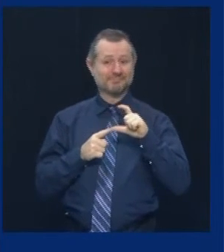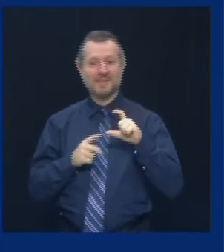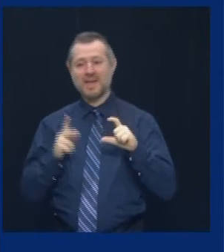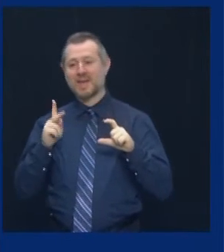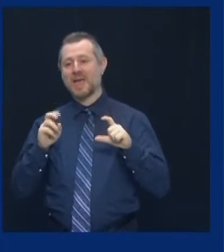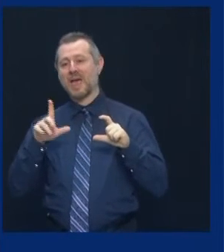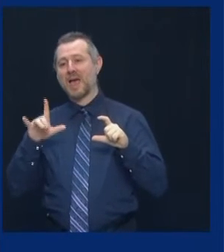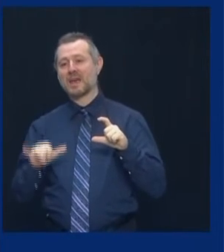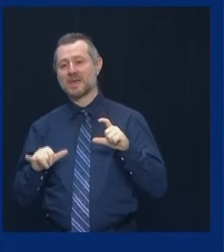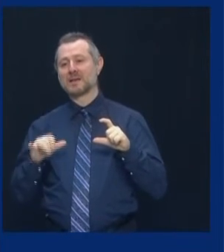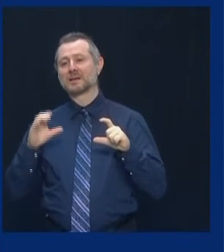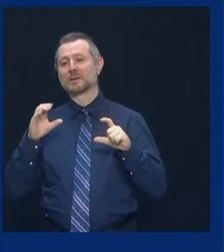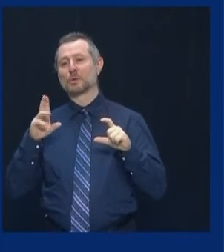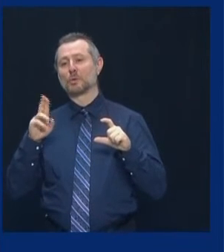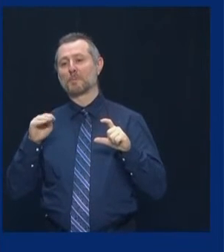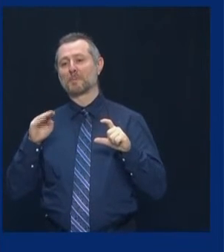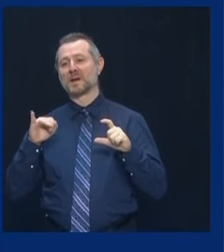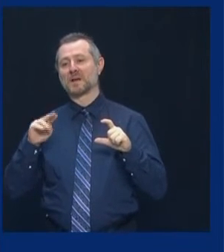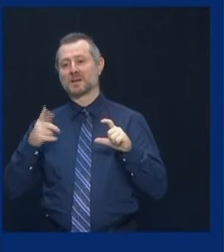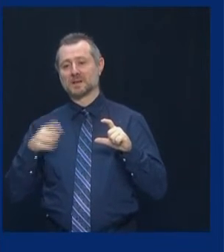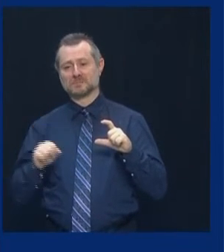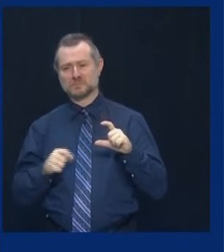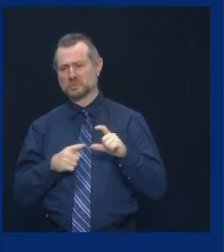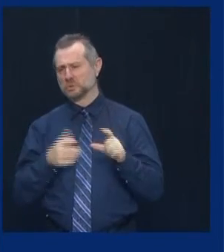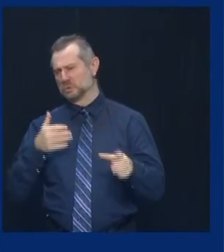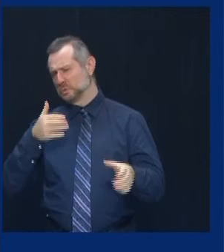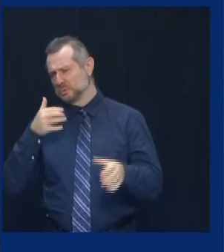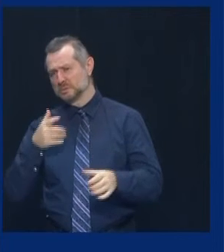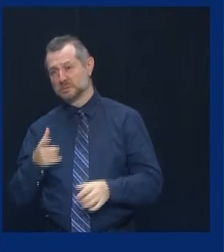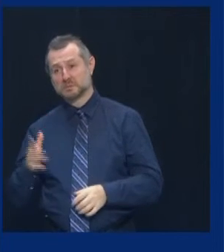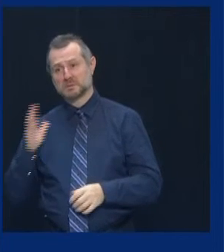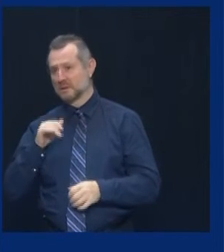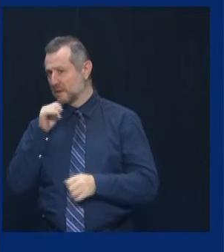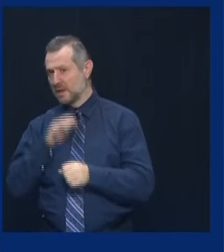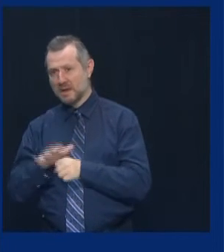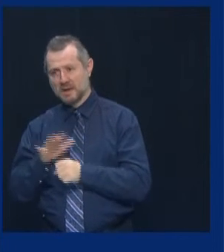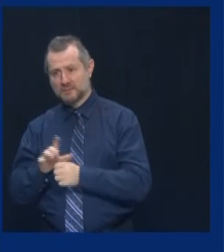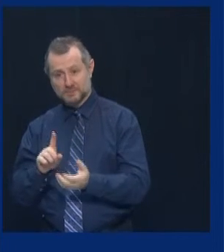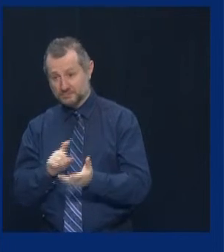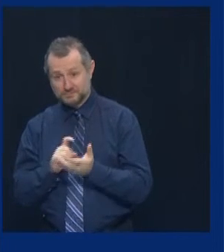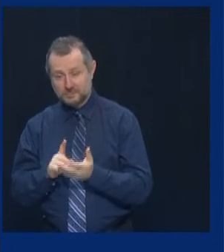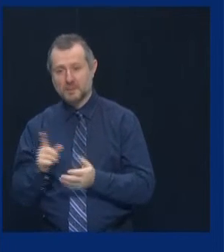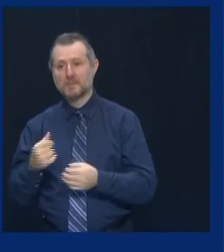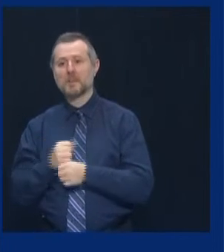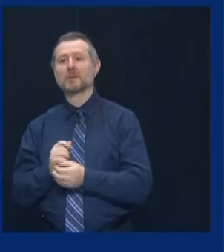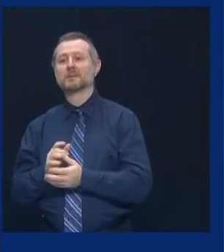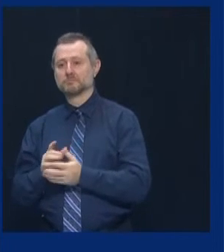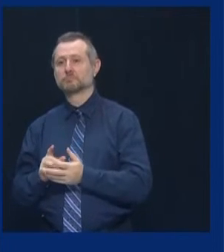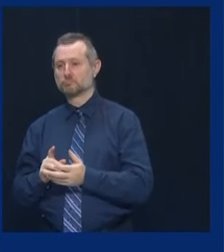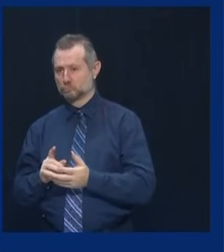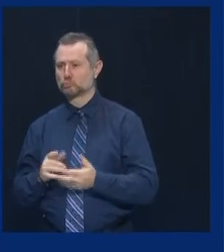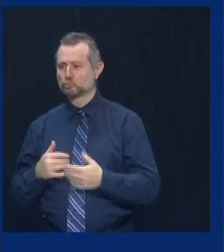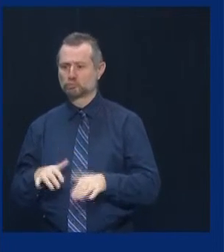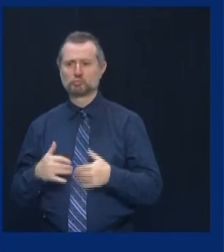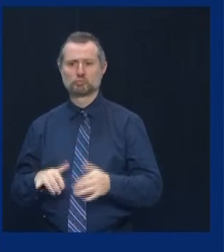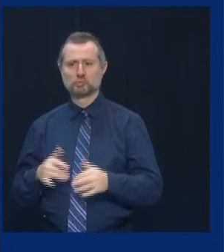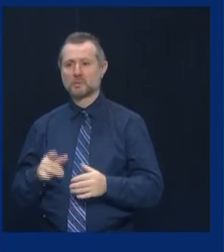CLEAN AND IT IS STILL AVAILABLE. KELLY CUMMINS MASTERMIND WHEN WE HAD THE SHORTAGE OF HAND